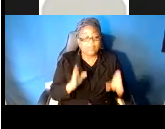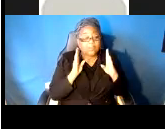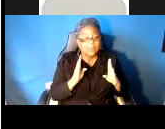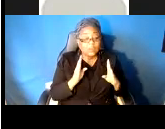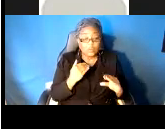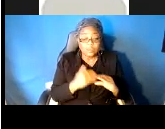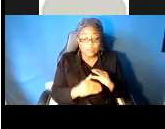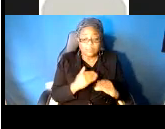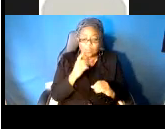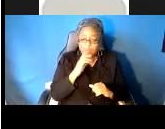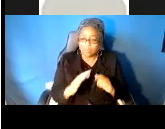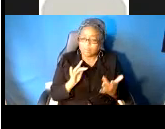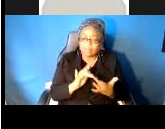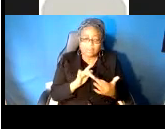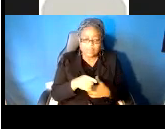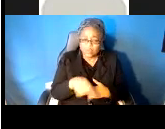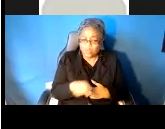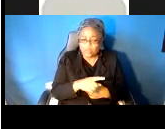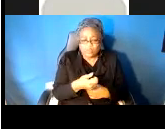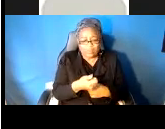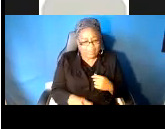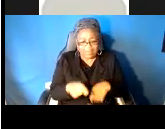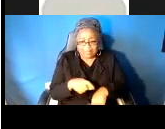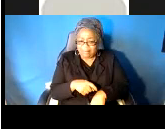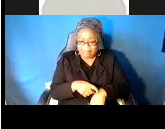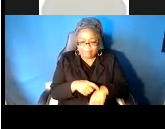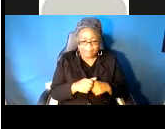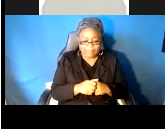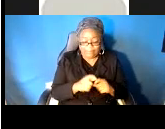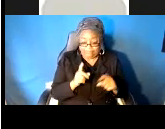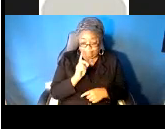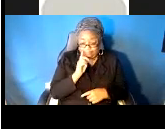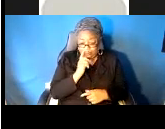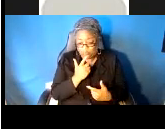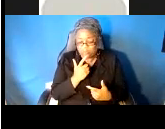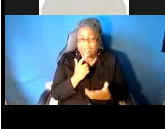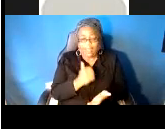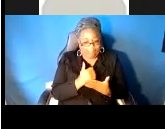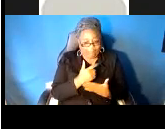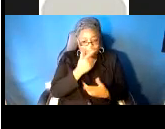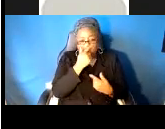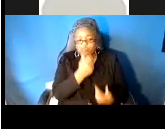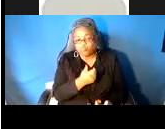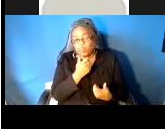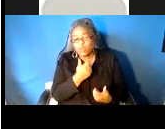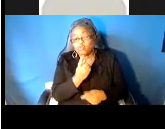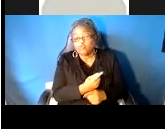after the deadline seeking necessary information so it's super helpful if you keep an eye on that regularly.